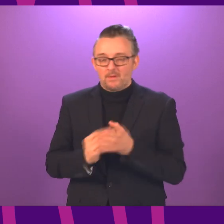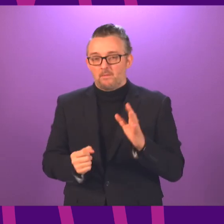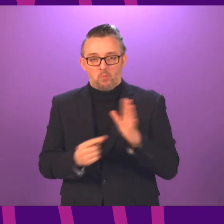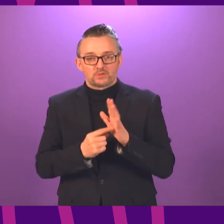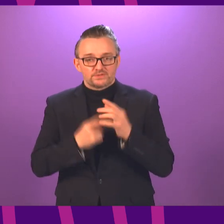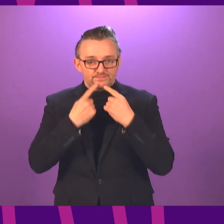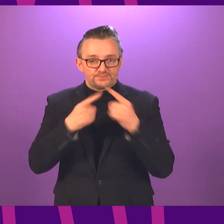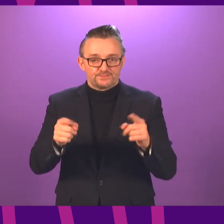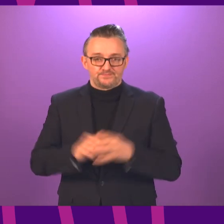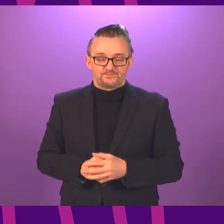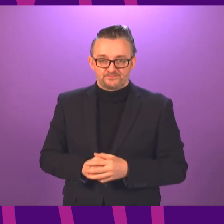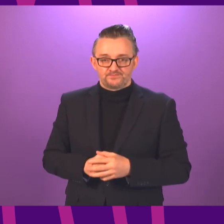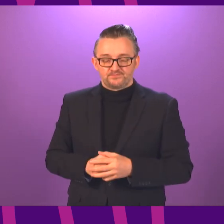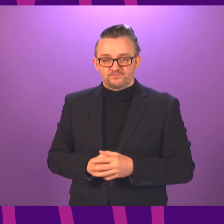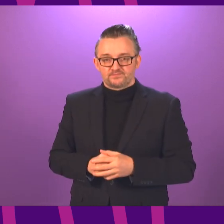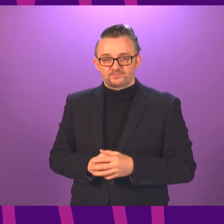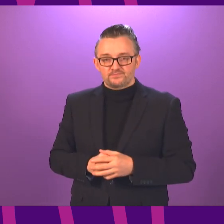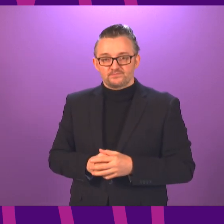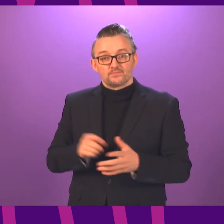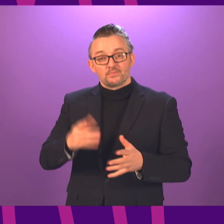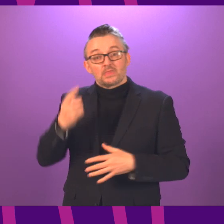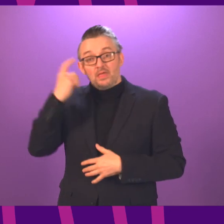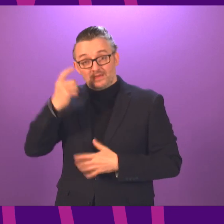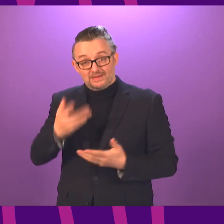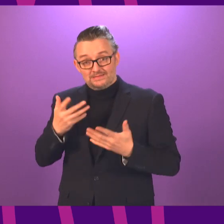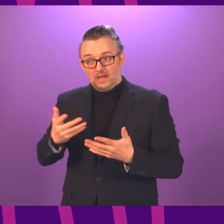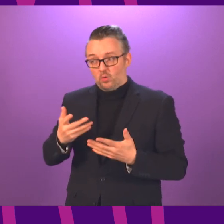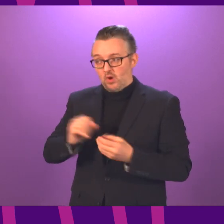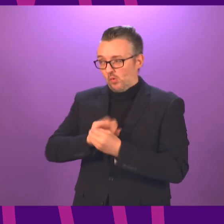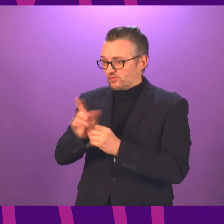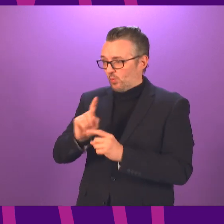The point is underlined when we consider the current state of the pandemic. On the one